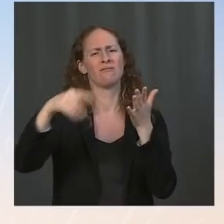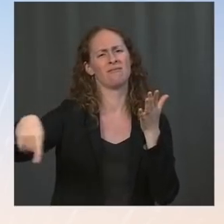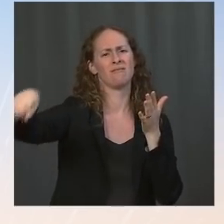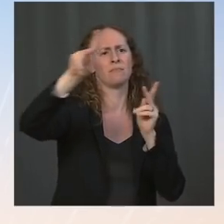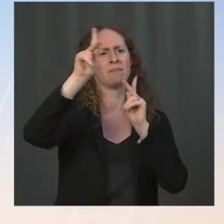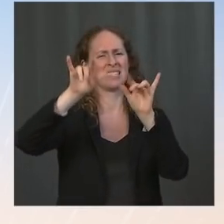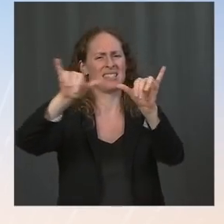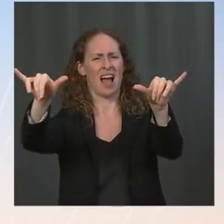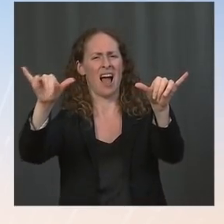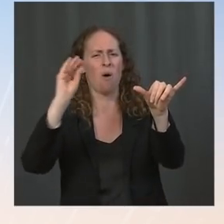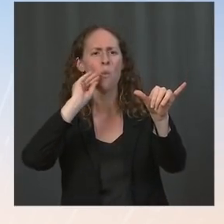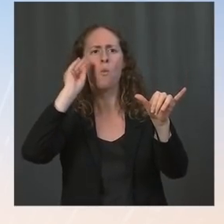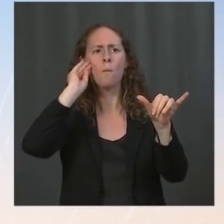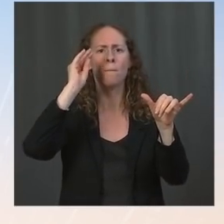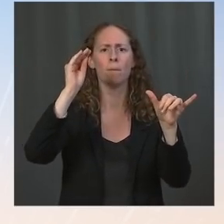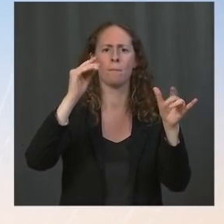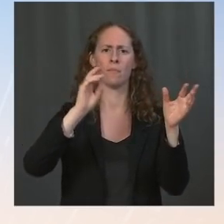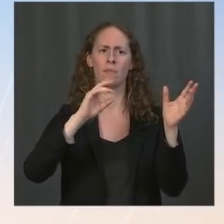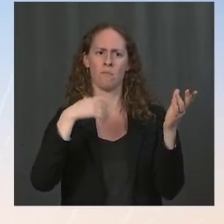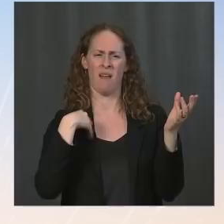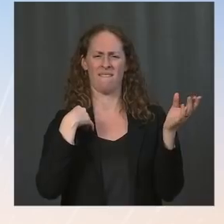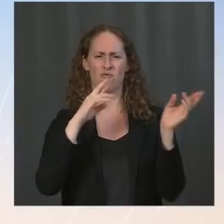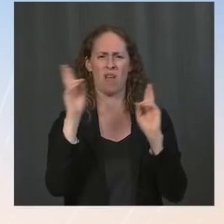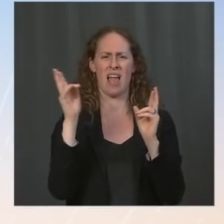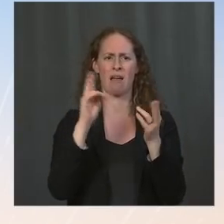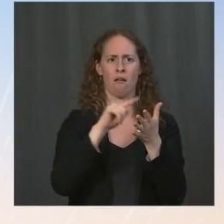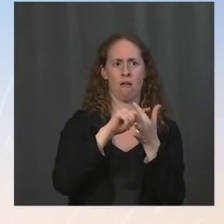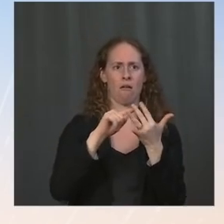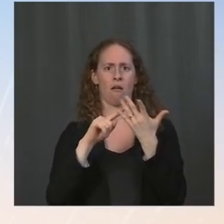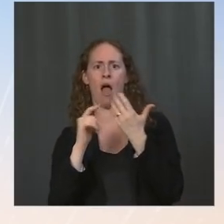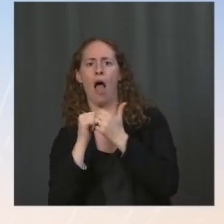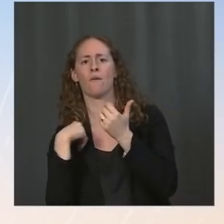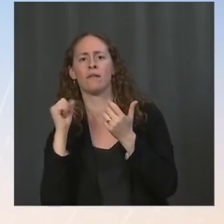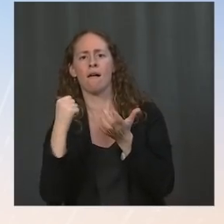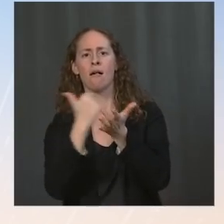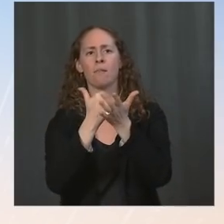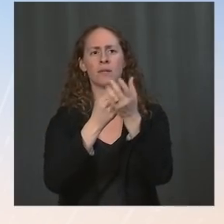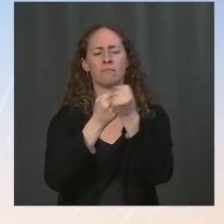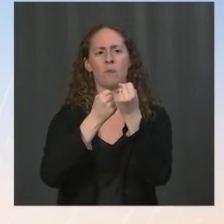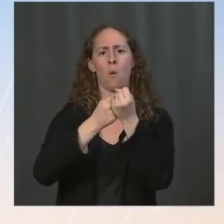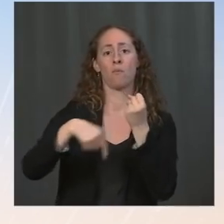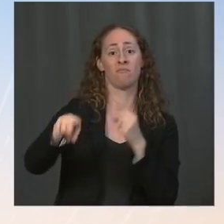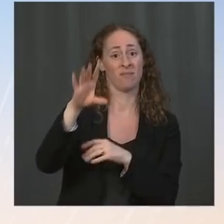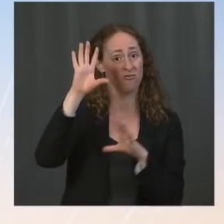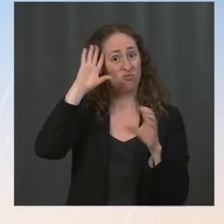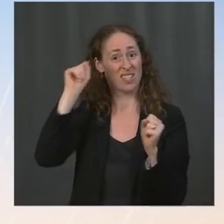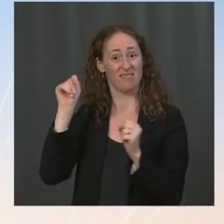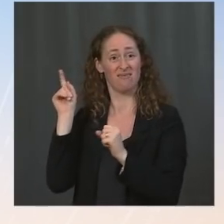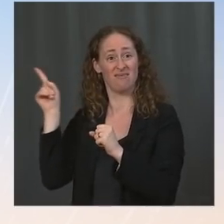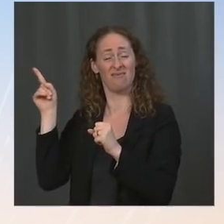and a range of assistance the President advocated for, fought like hell for, and signed into law that is going to be implemented